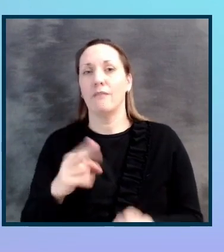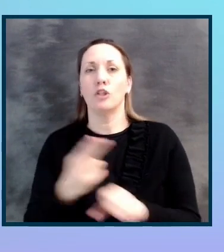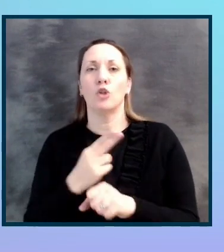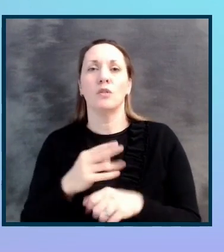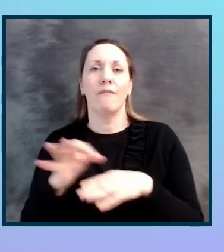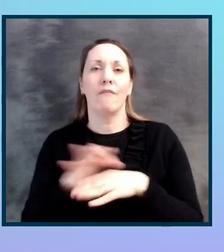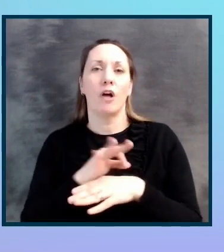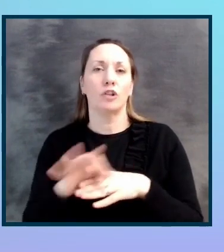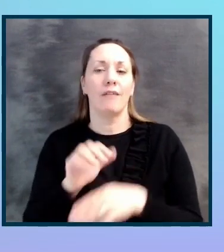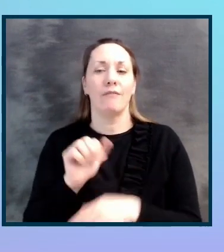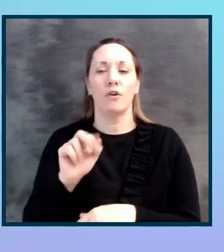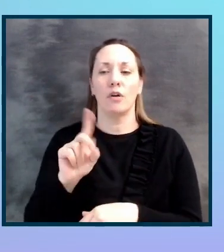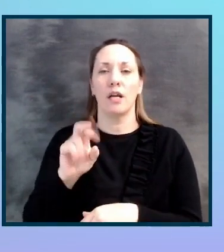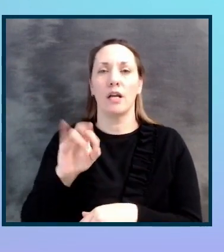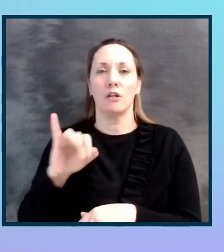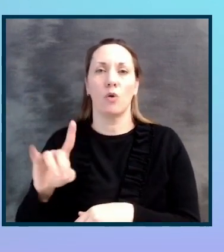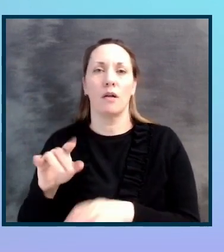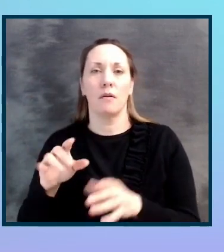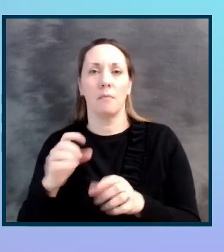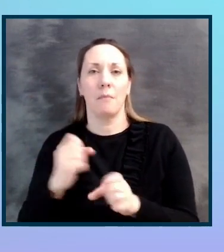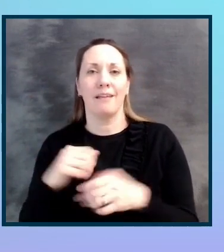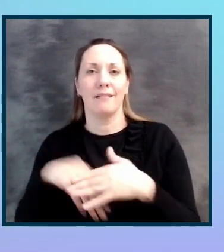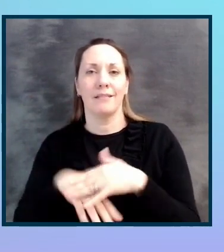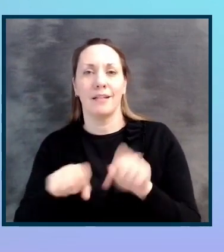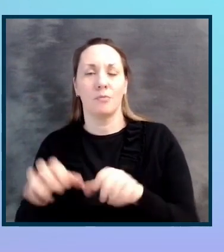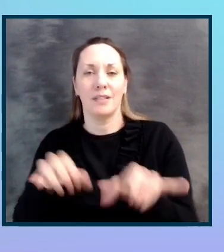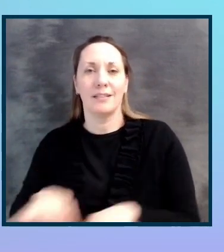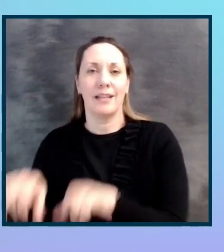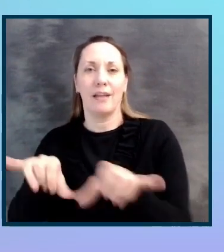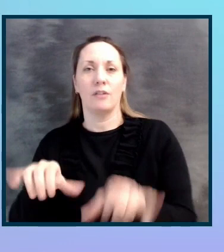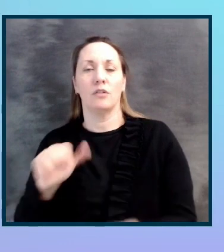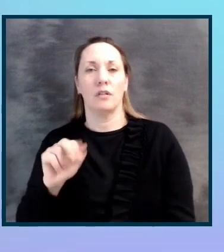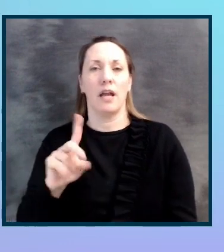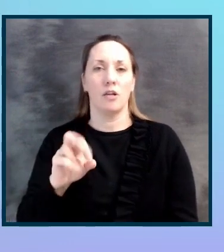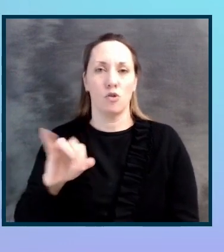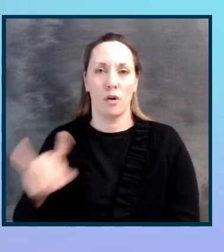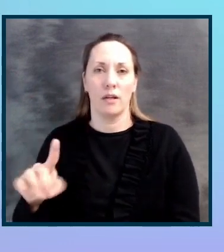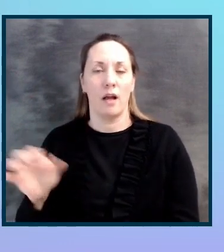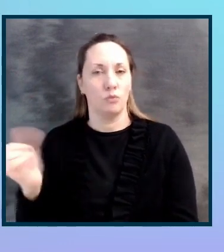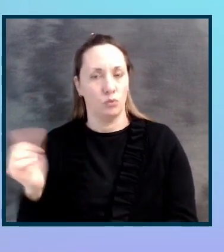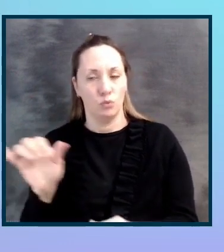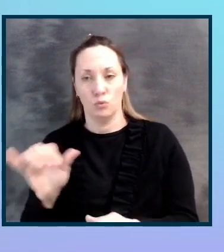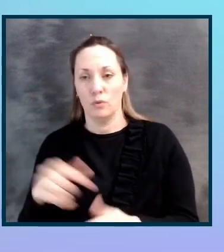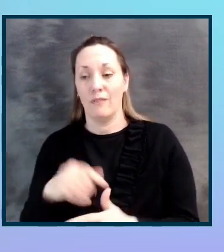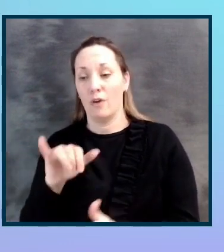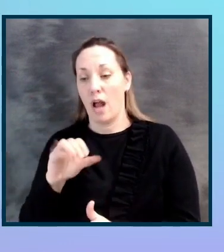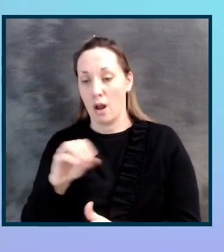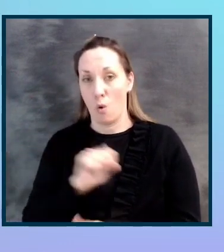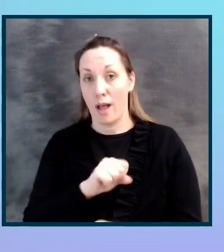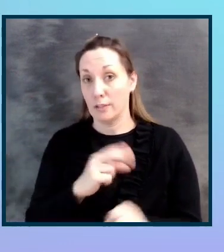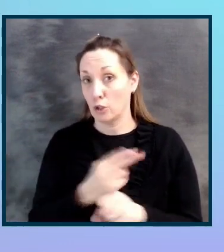or using a accessible scanner. I think Android has an auditor now too. And for iOS using the inspector auditor.